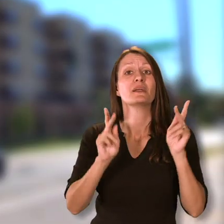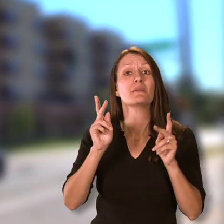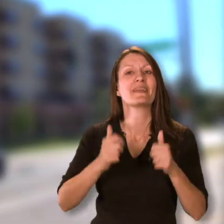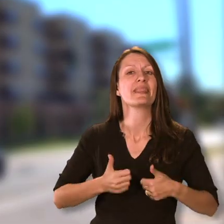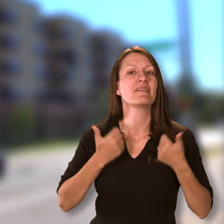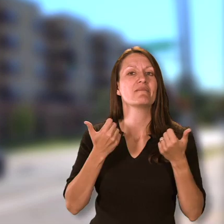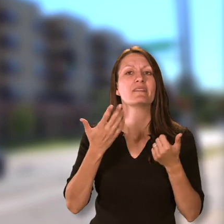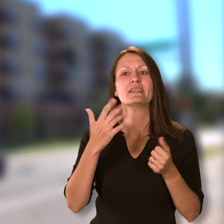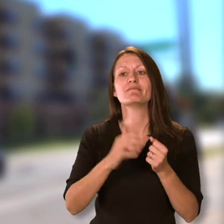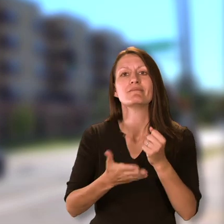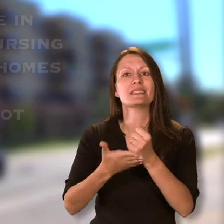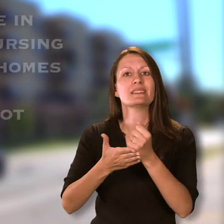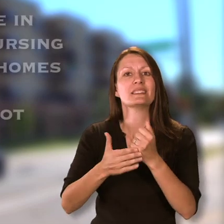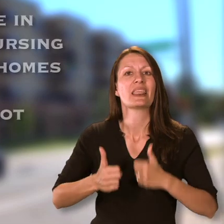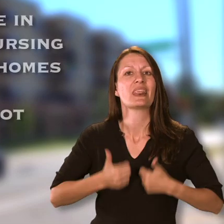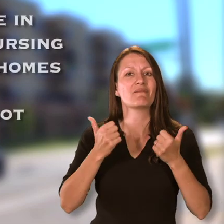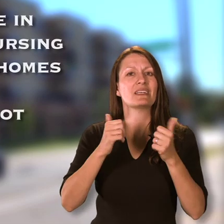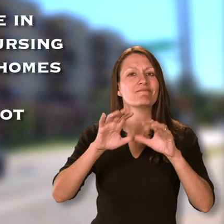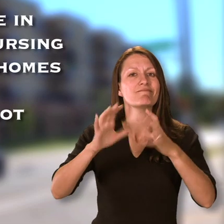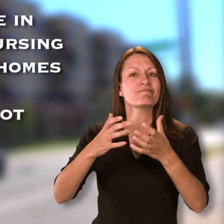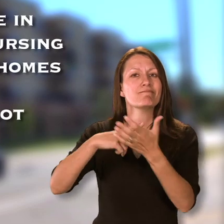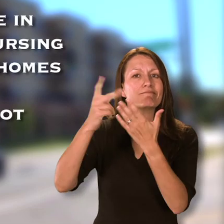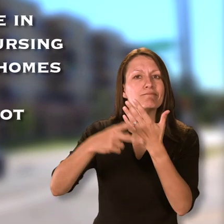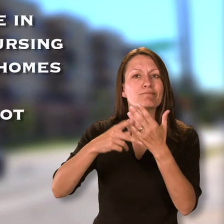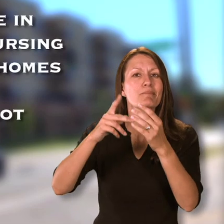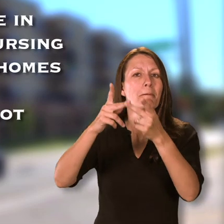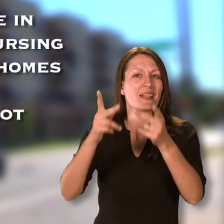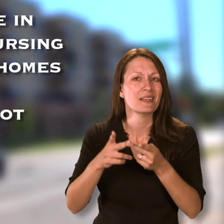Many people who live in assisted living facilities,